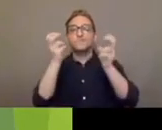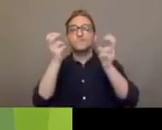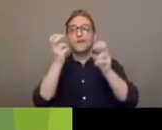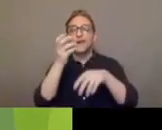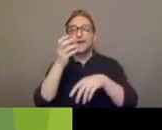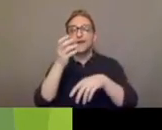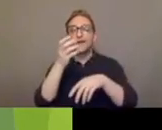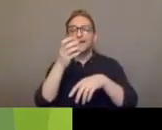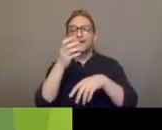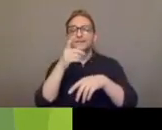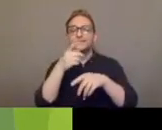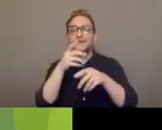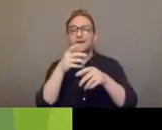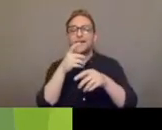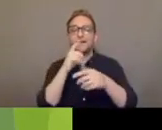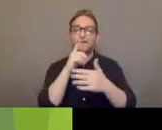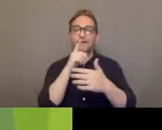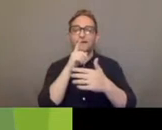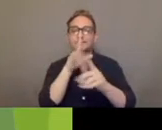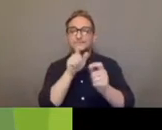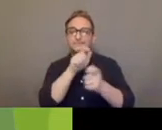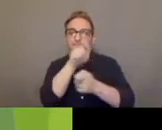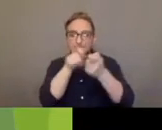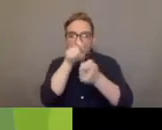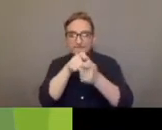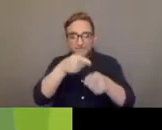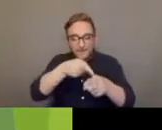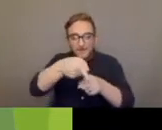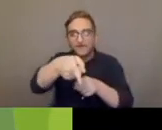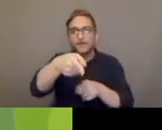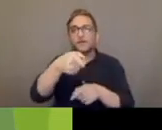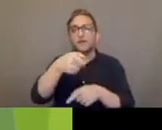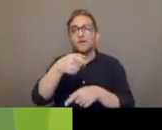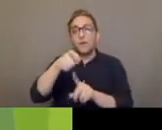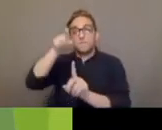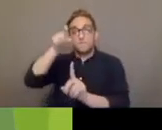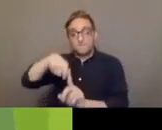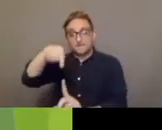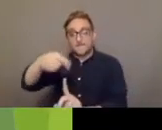kind of in between area where you have to have a disabilities obviously, you can't just